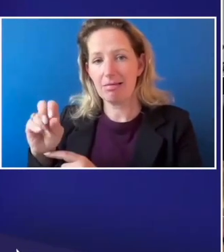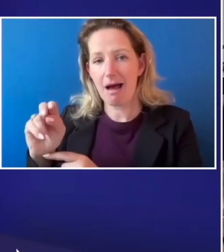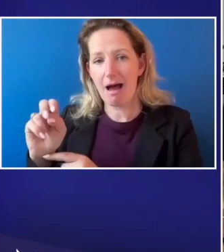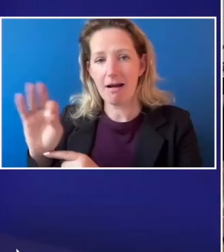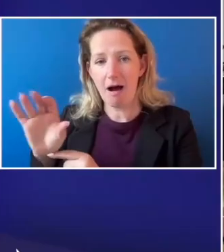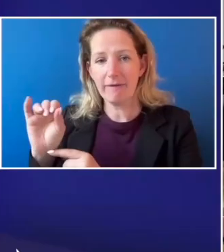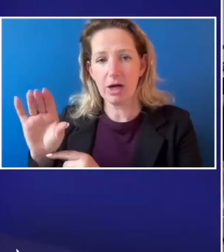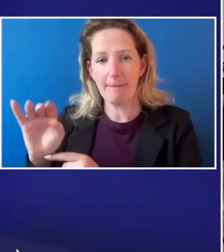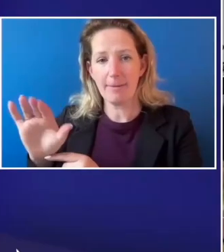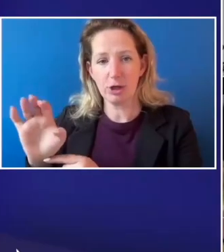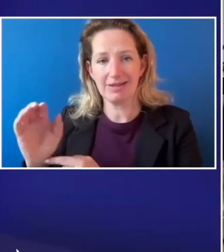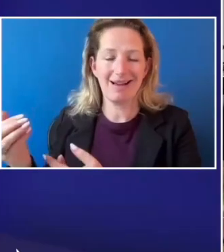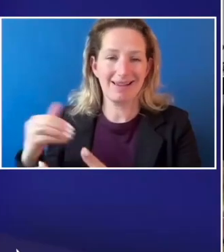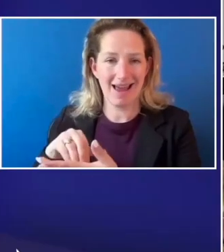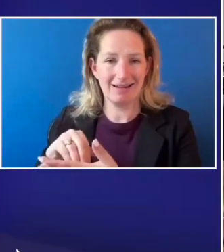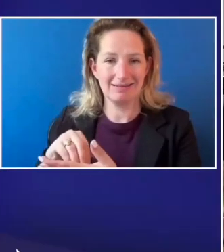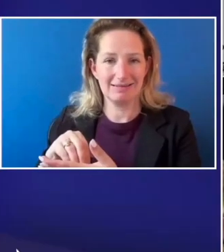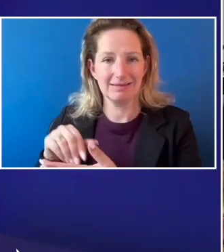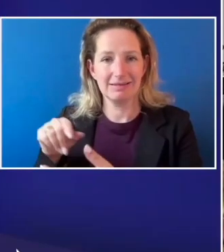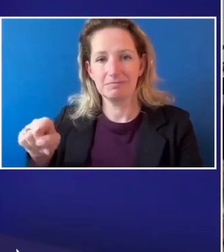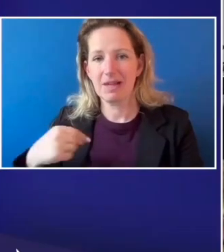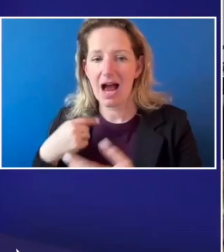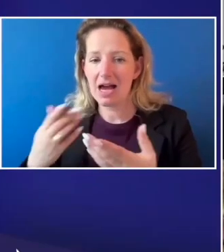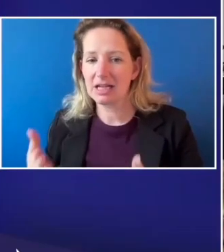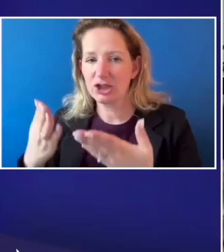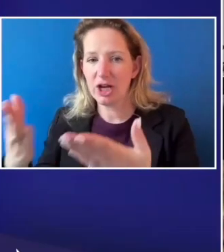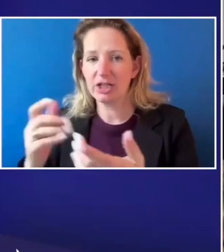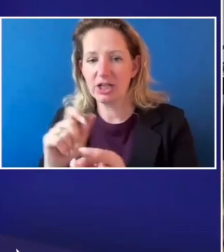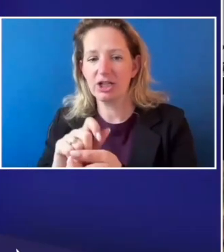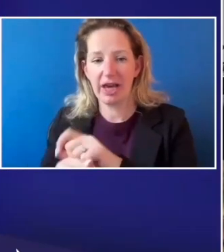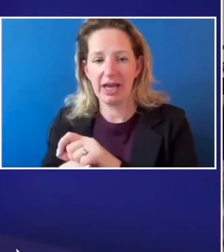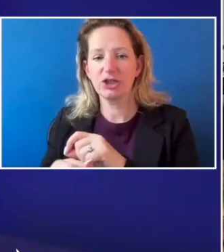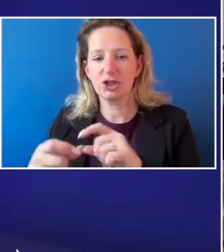And so, and also I had suggested change the term labor force to be broader.